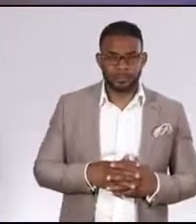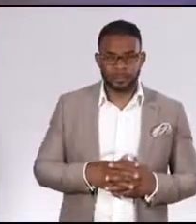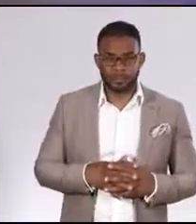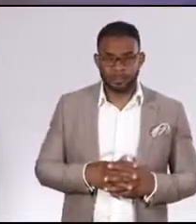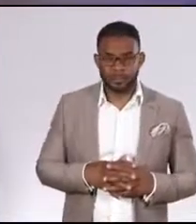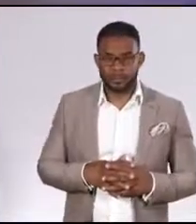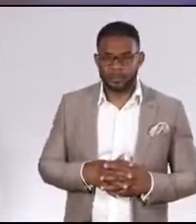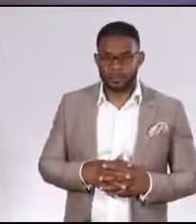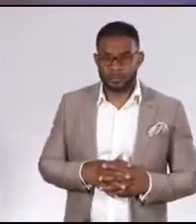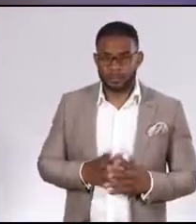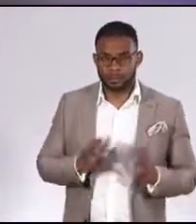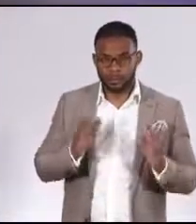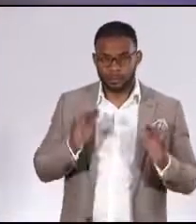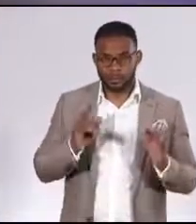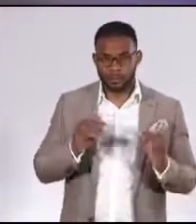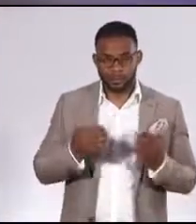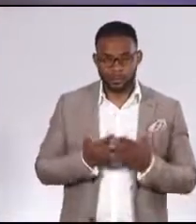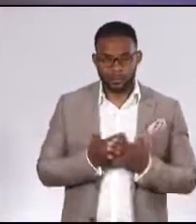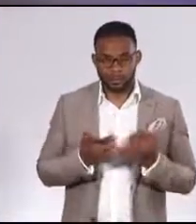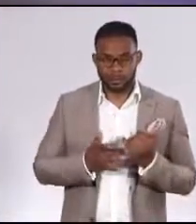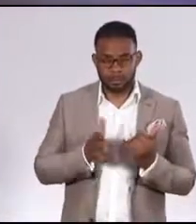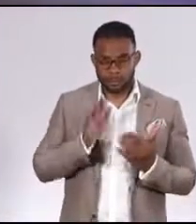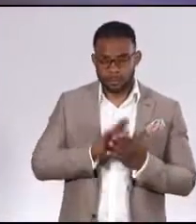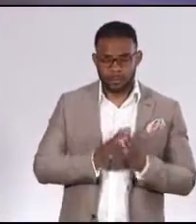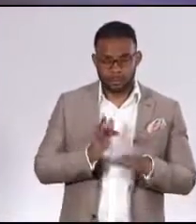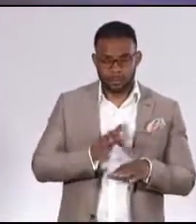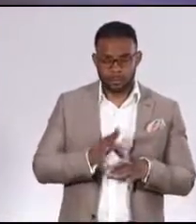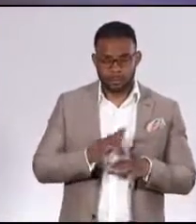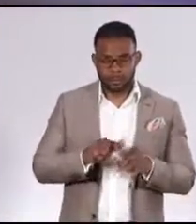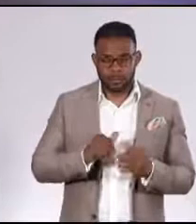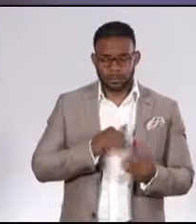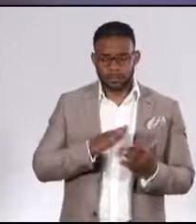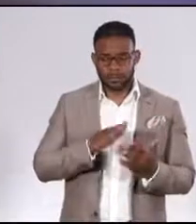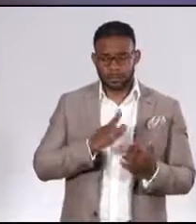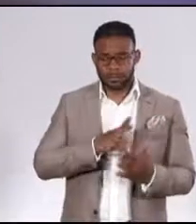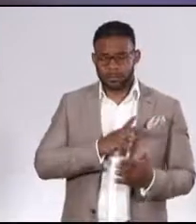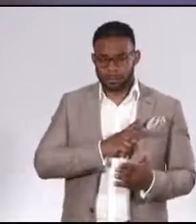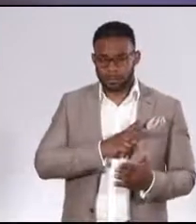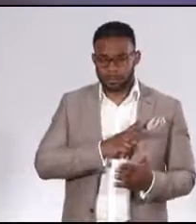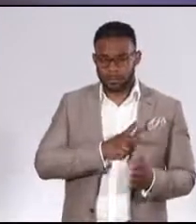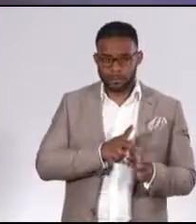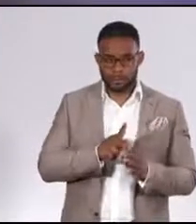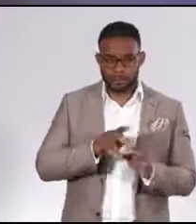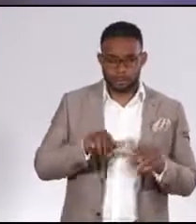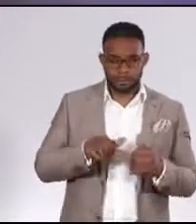I hope new technology will become available to address these personal and professional challenges with hearing.